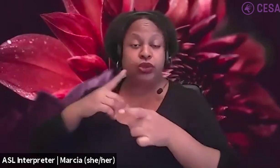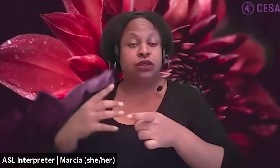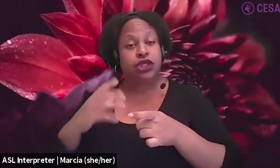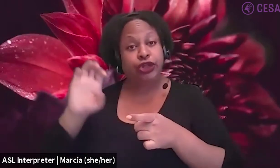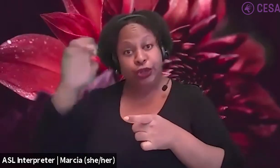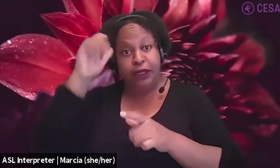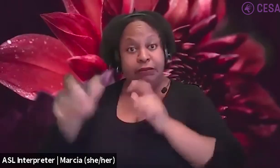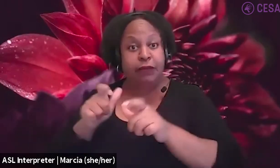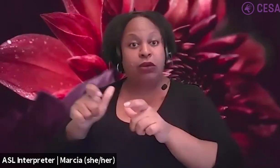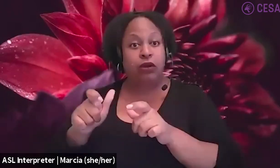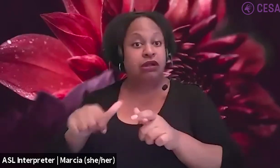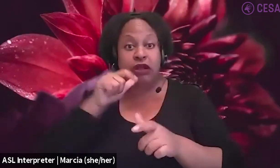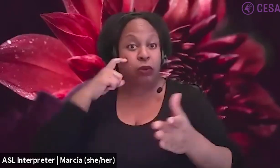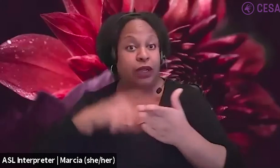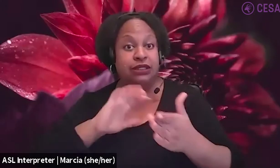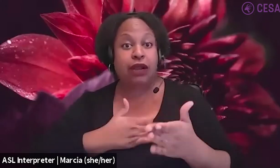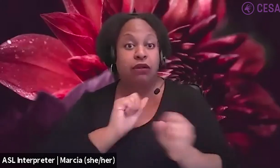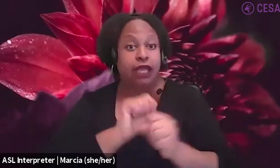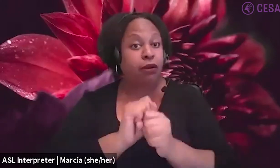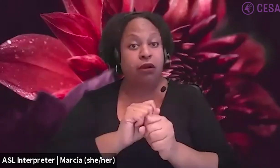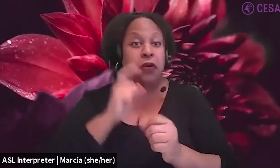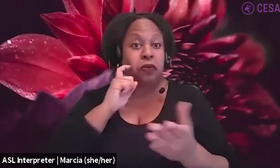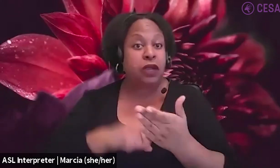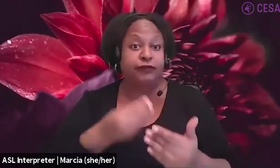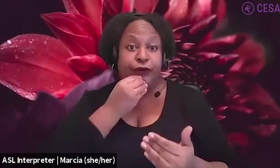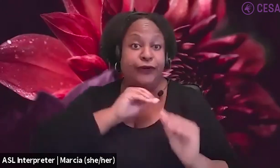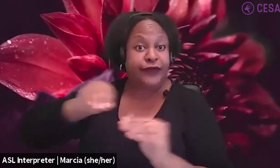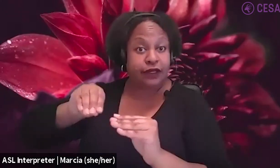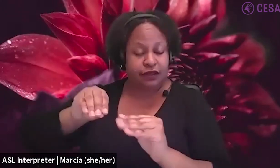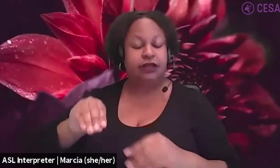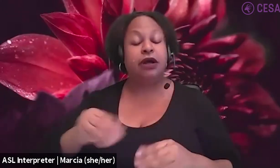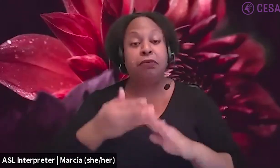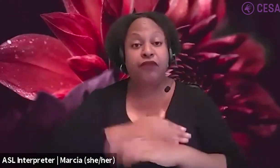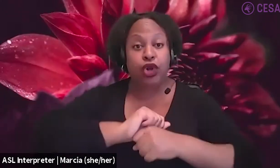our labor and our food. So before the COVID-19 pandemic food insecurity was widespread.